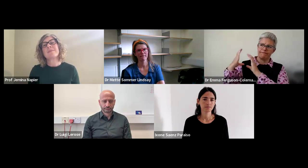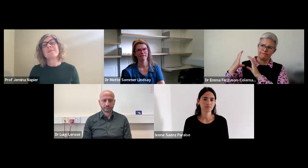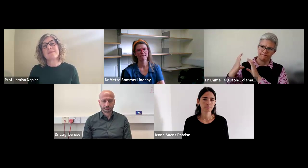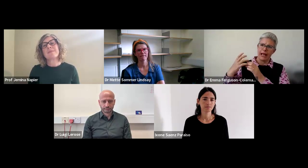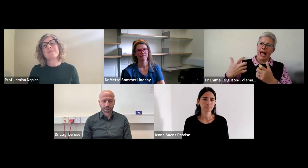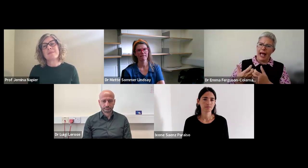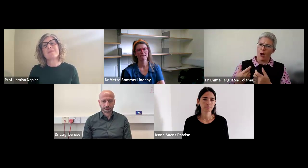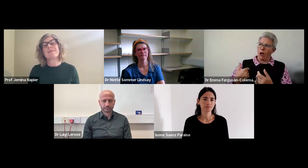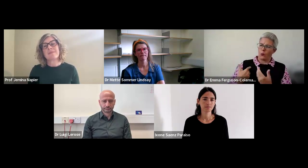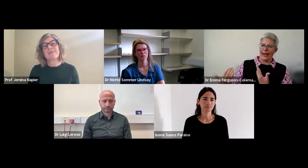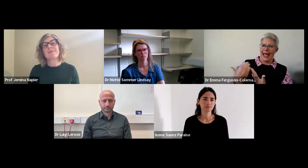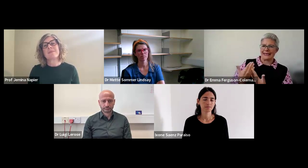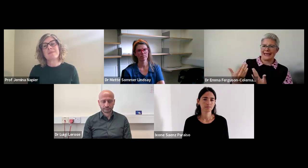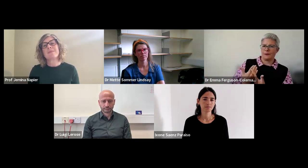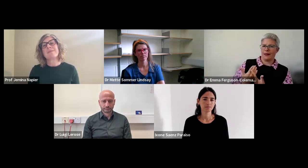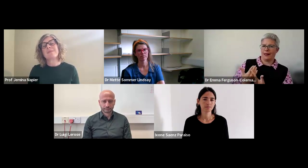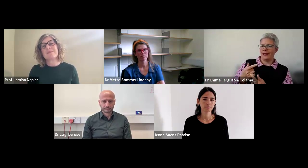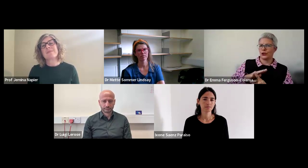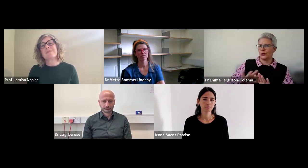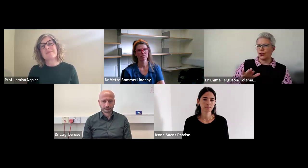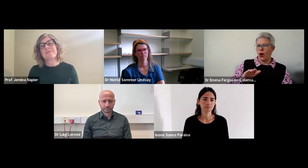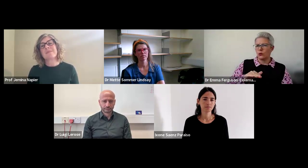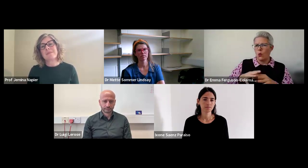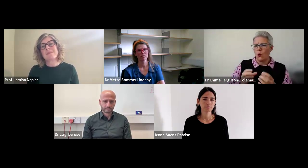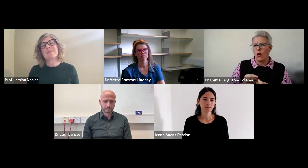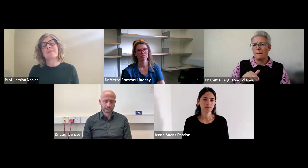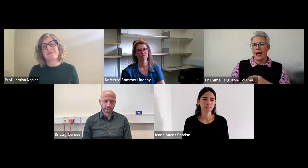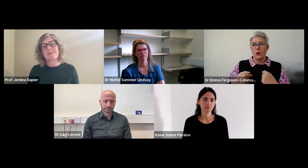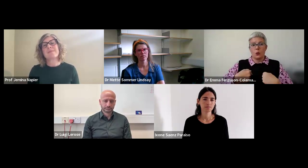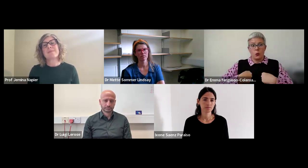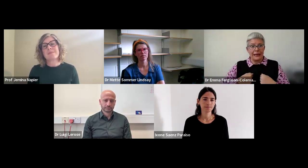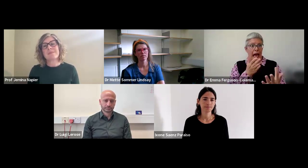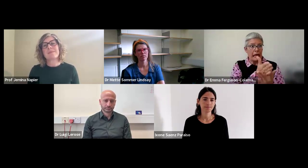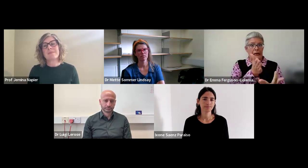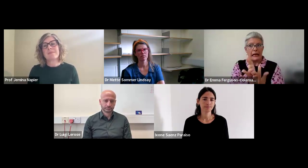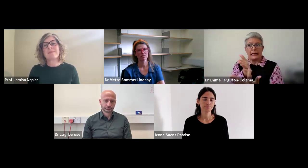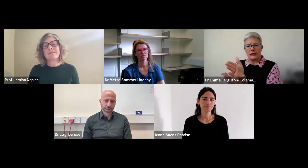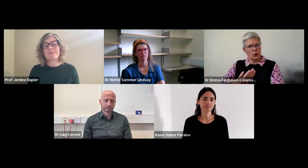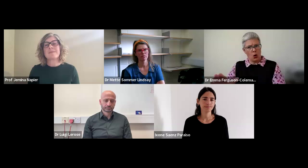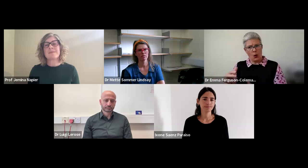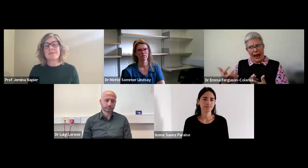We've talked about it, this additional burden that we carry - to make sure that *we* are accessible.